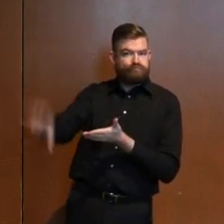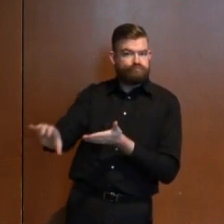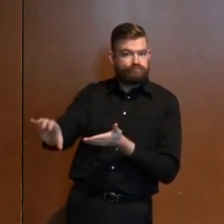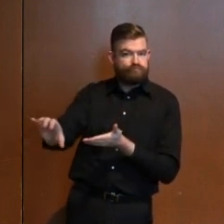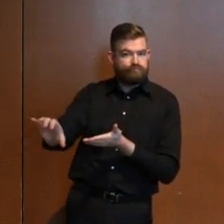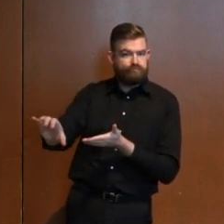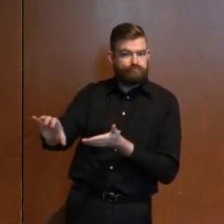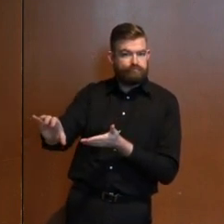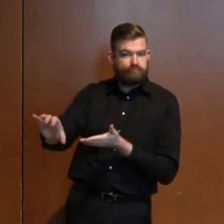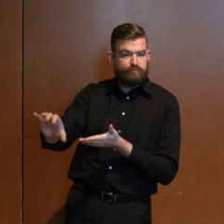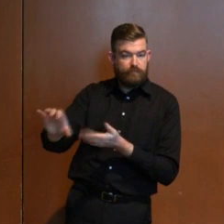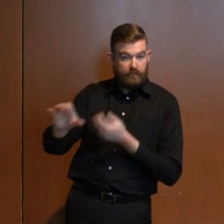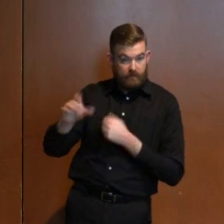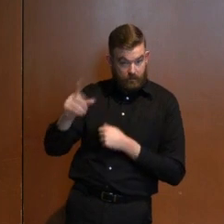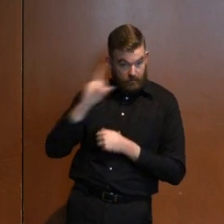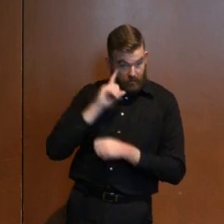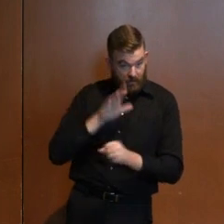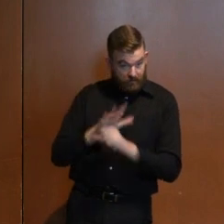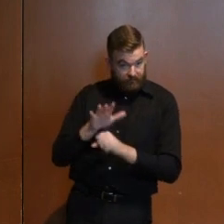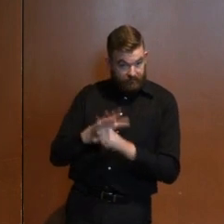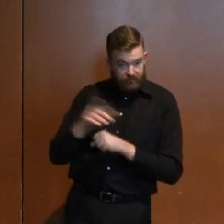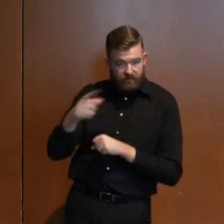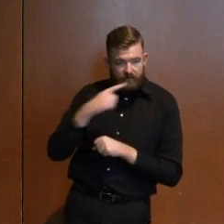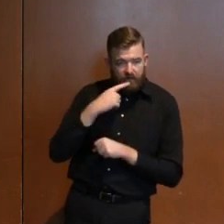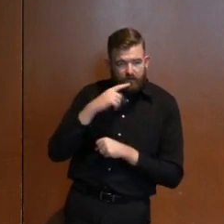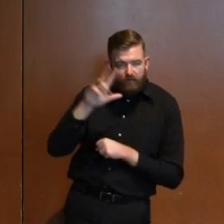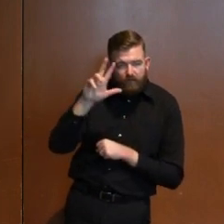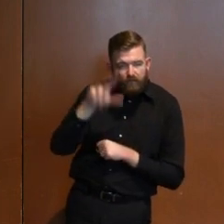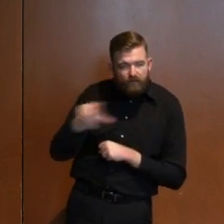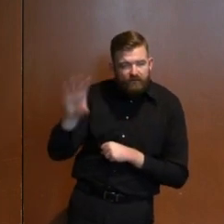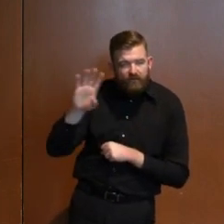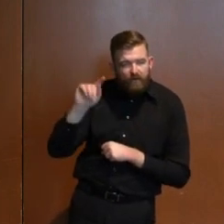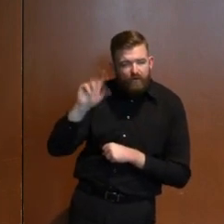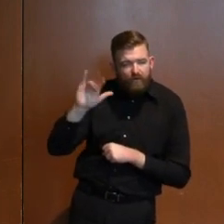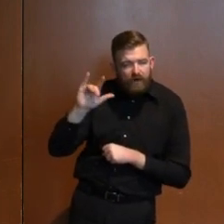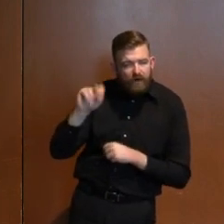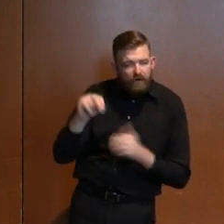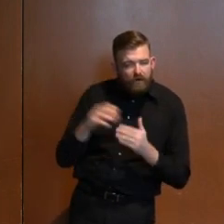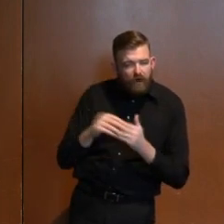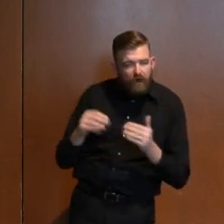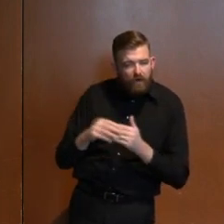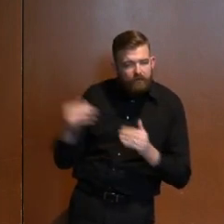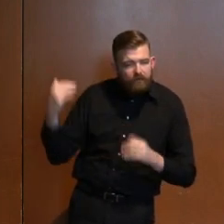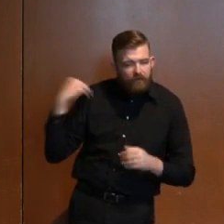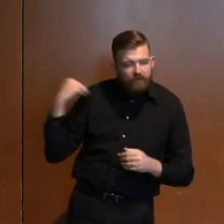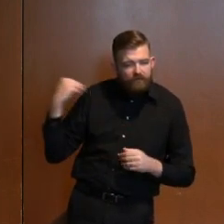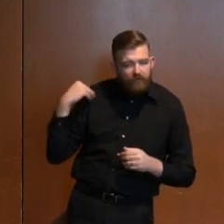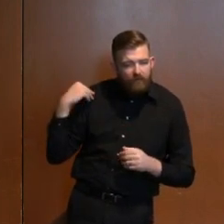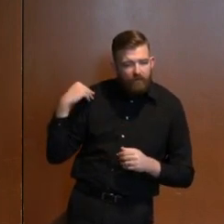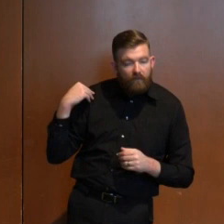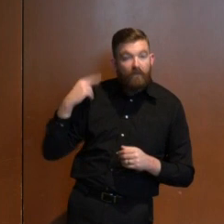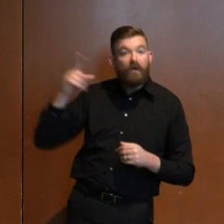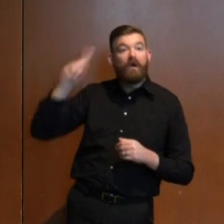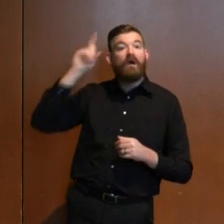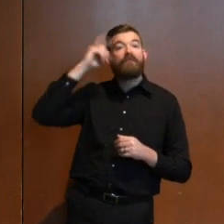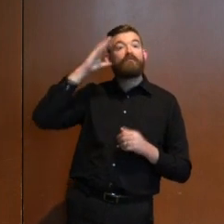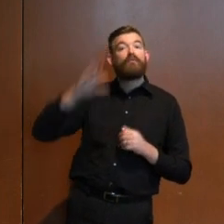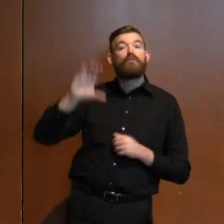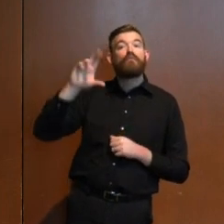THE $2 TRILLION STIMULUS IS FAR LESS THAN YOU HAD SUGGESTED THE COUNTRY NEED.